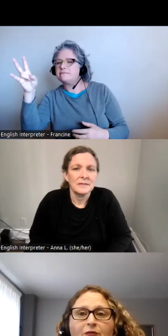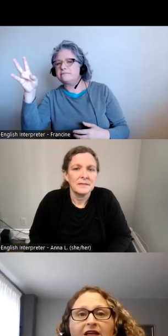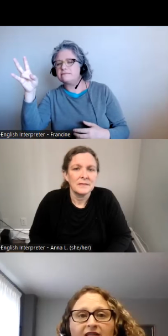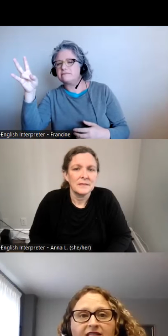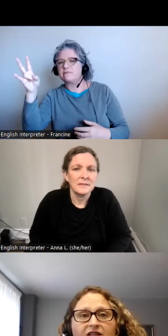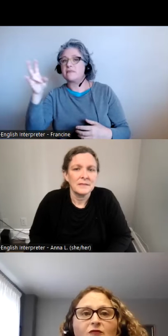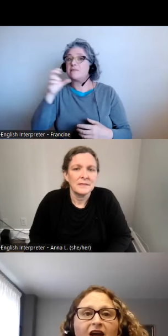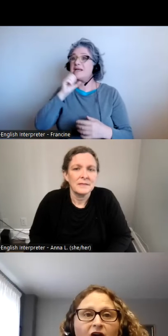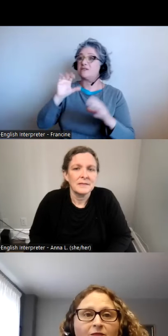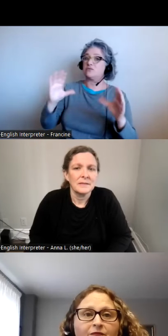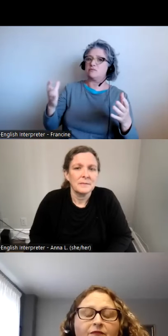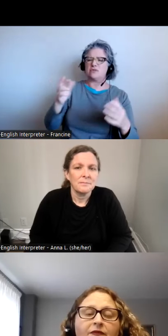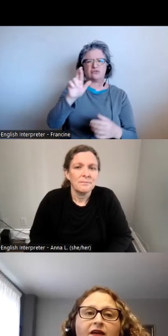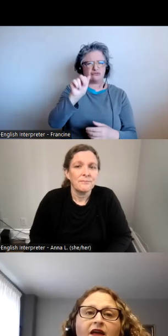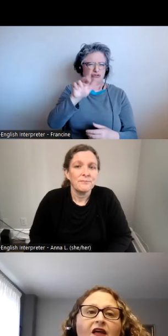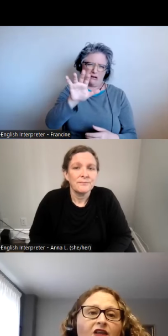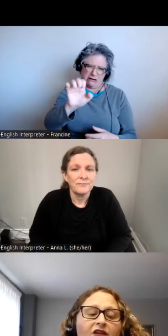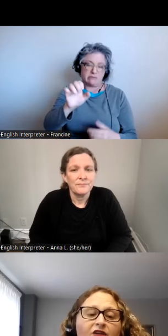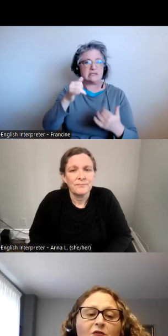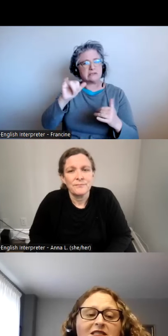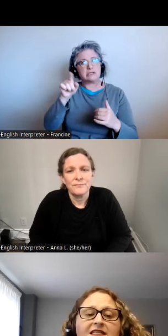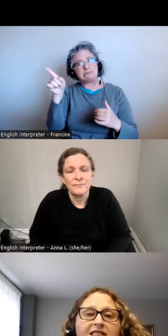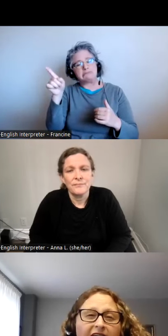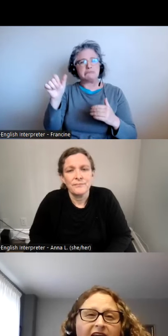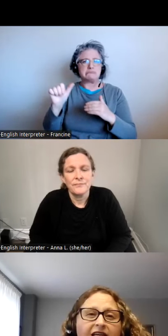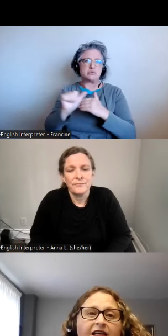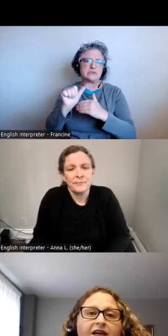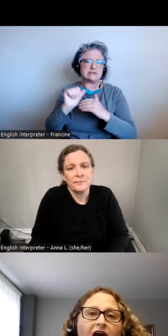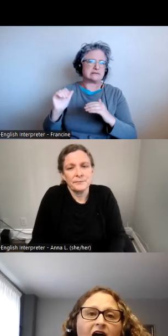developing myocarditis. Mostly the 16 and 17-year-olds